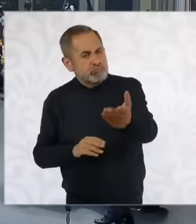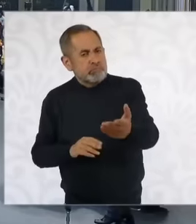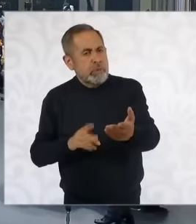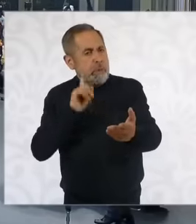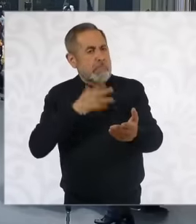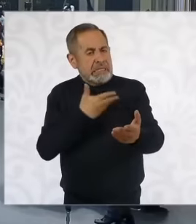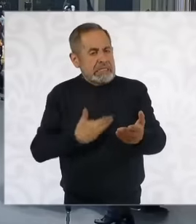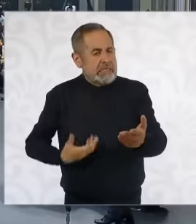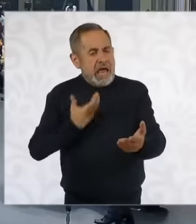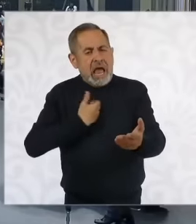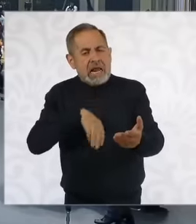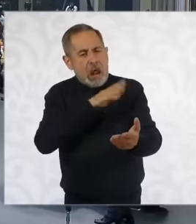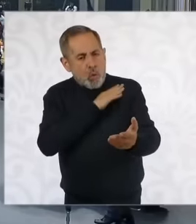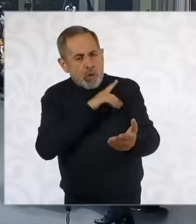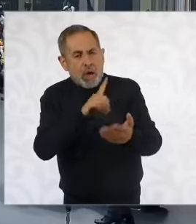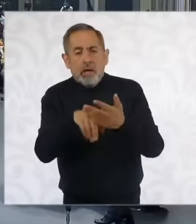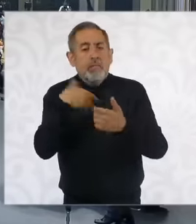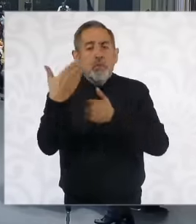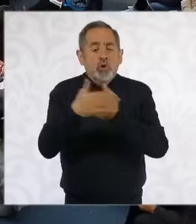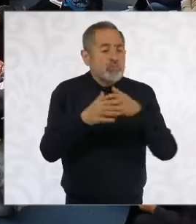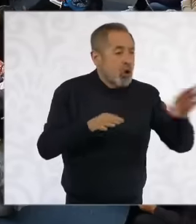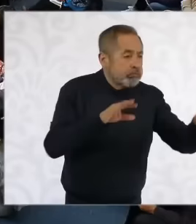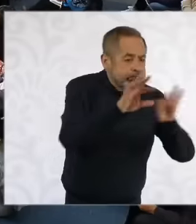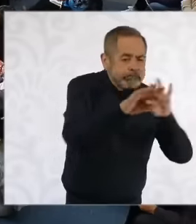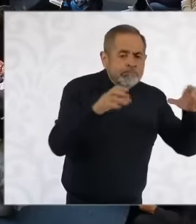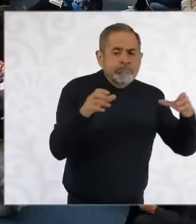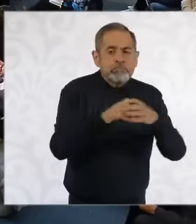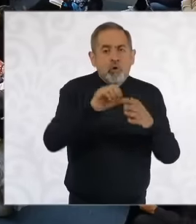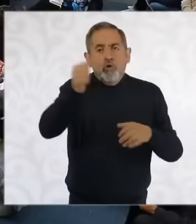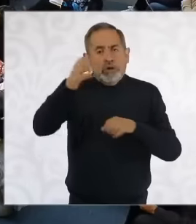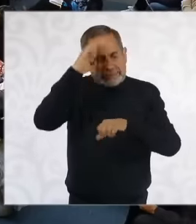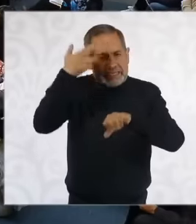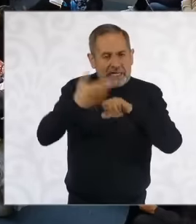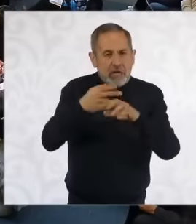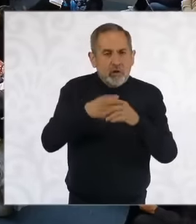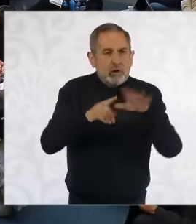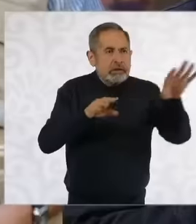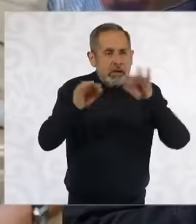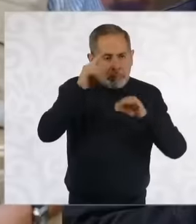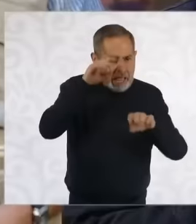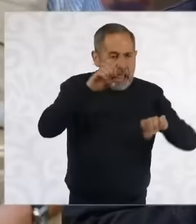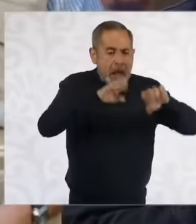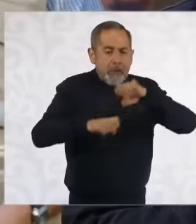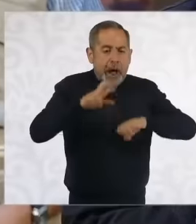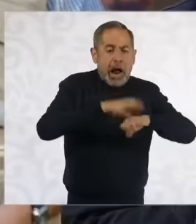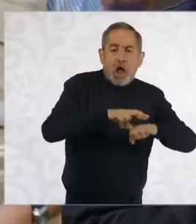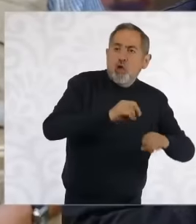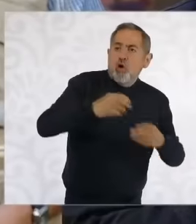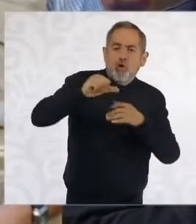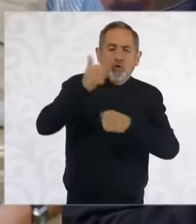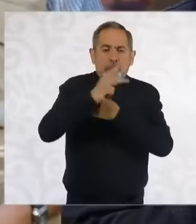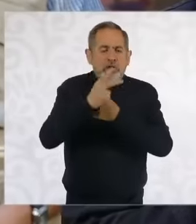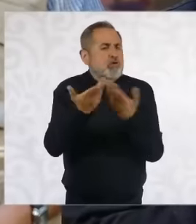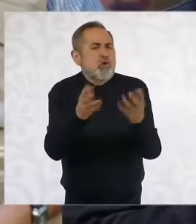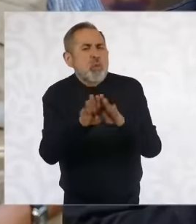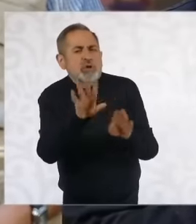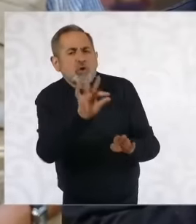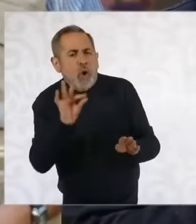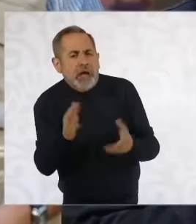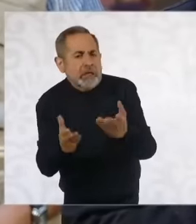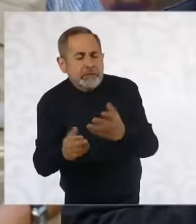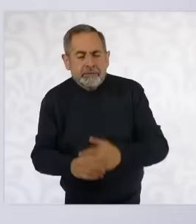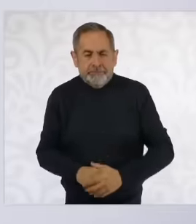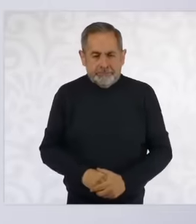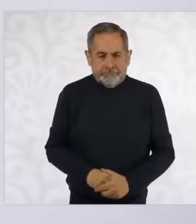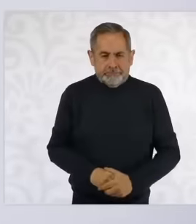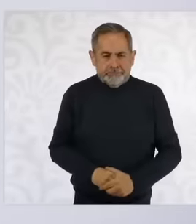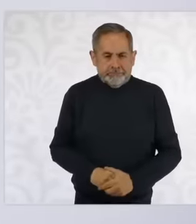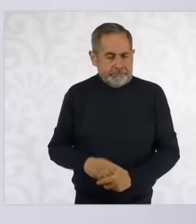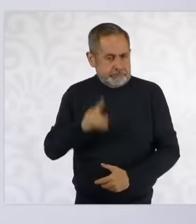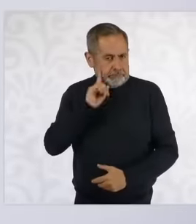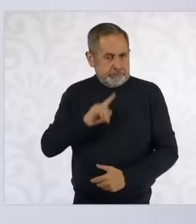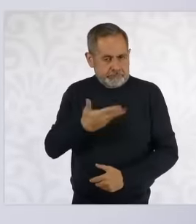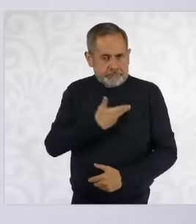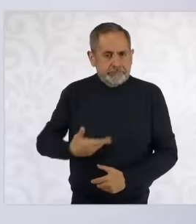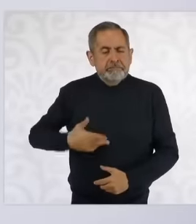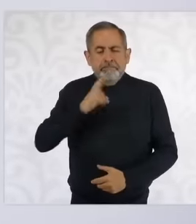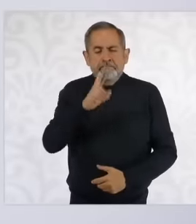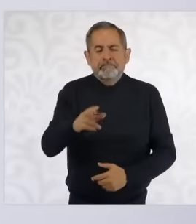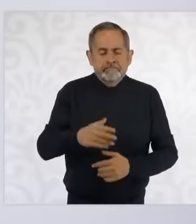to choose the diplomats abroad the Mexican diplomats because it is with criteria